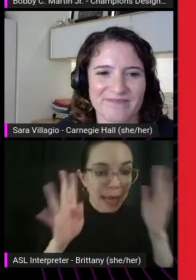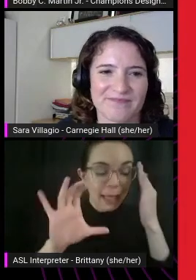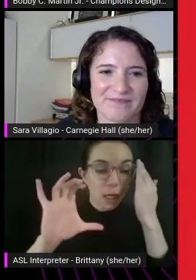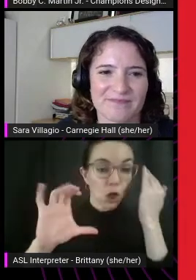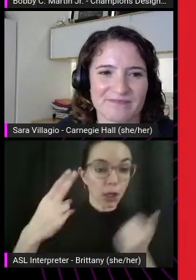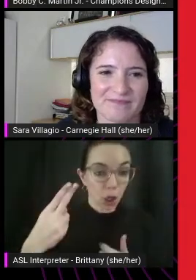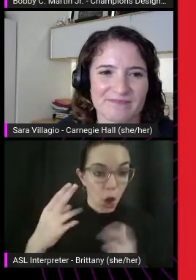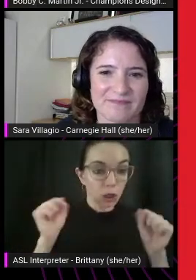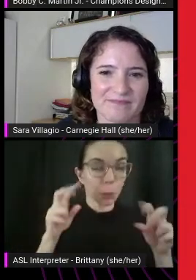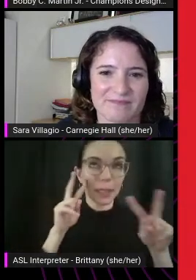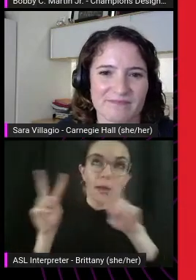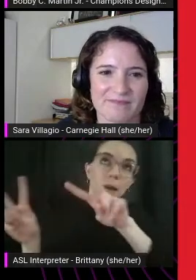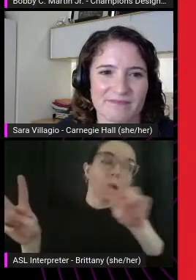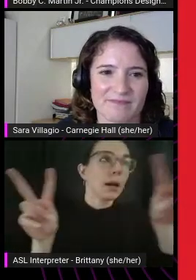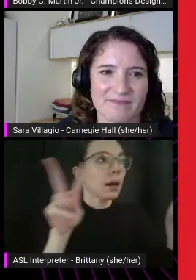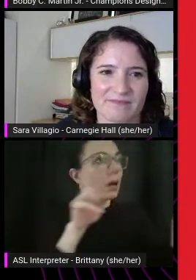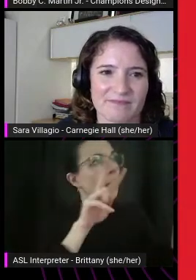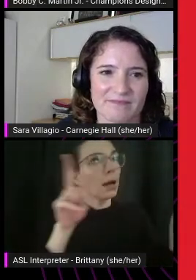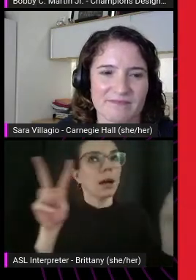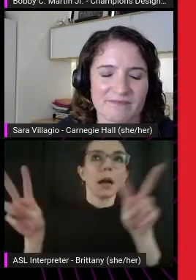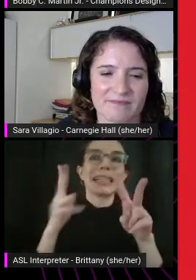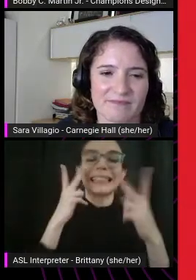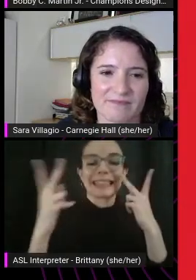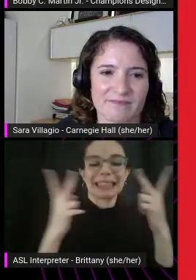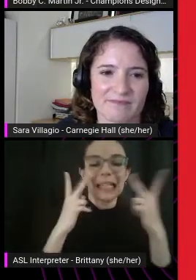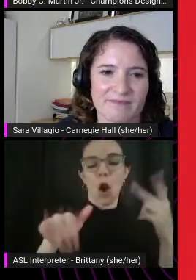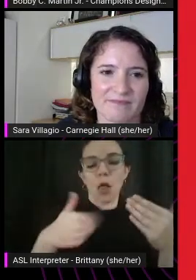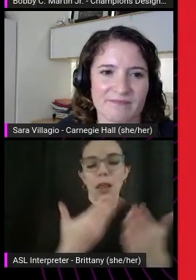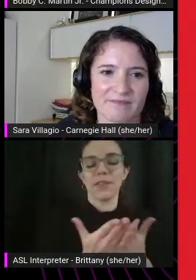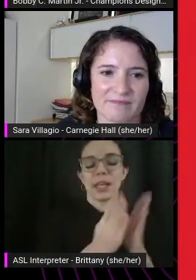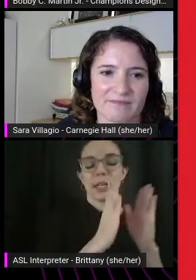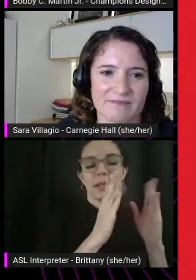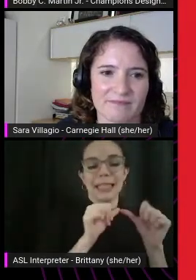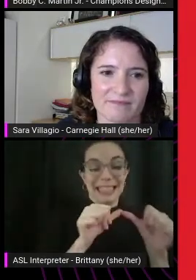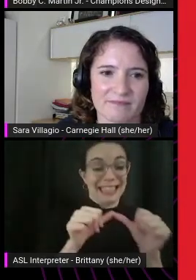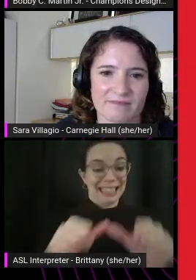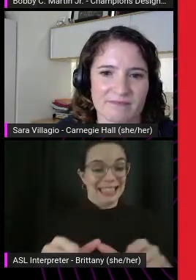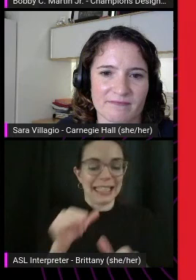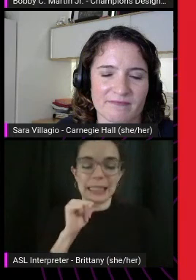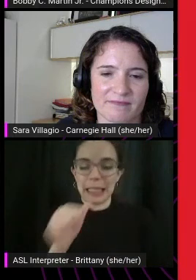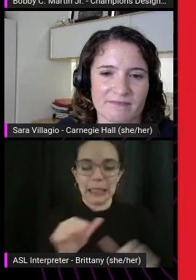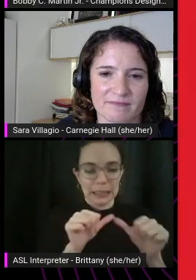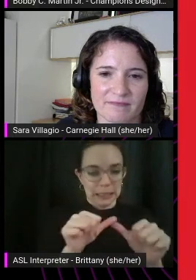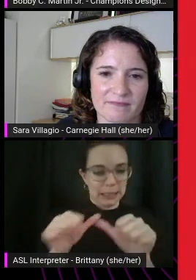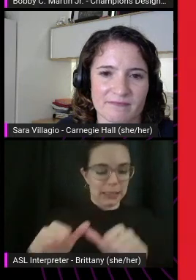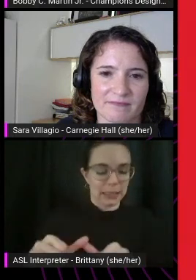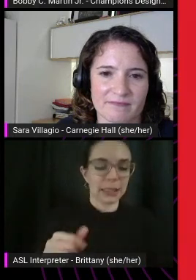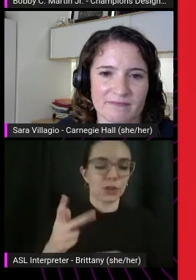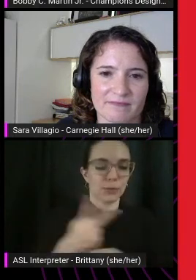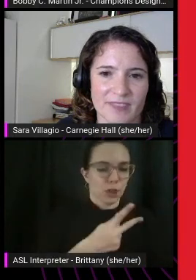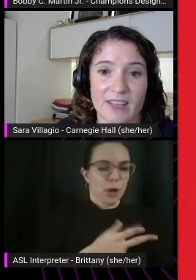so we could start to see the consistencies and the inconsistencies so that we could figure out the best way to address those needs.